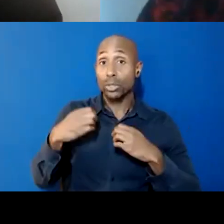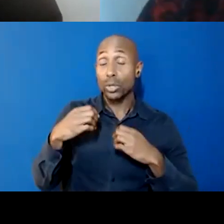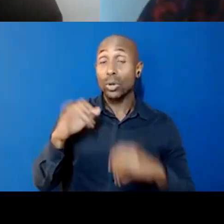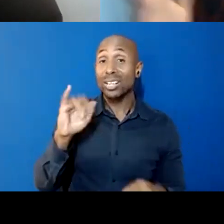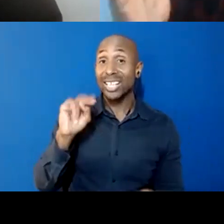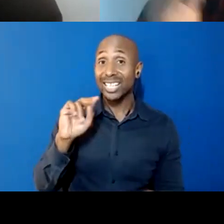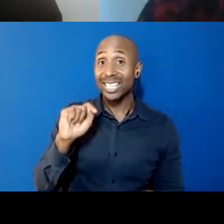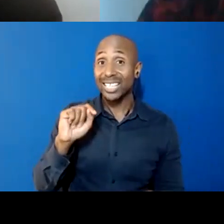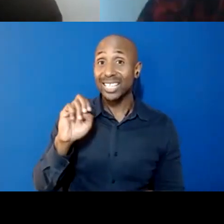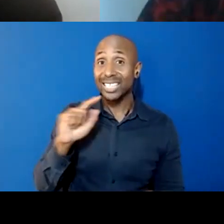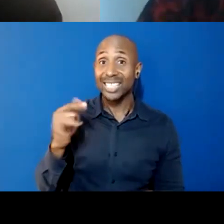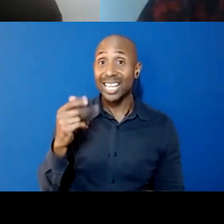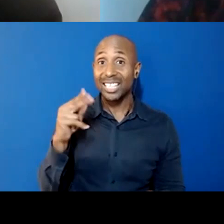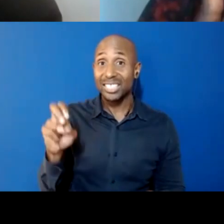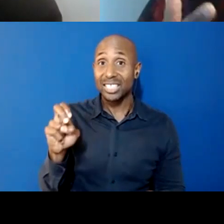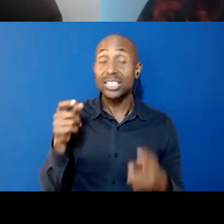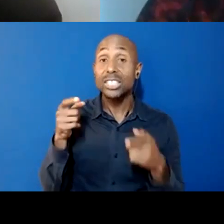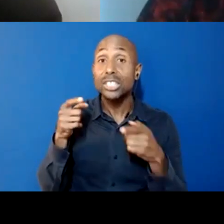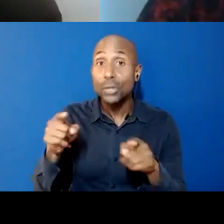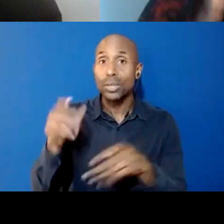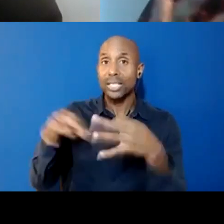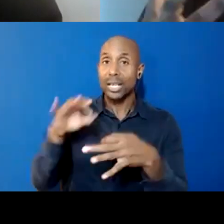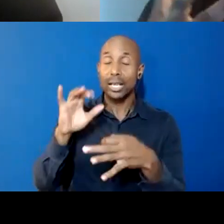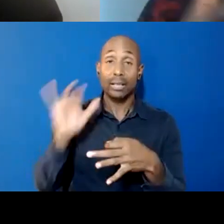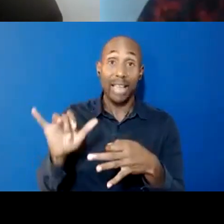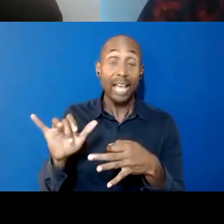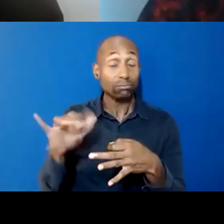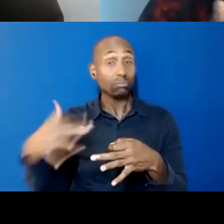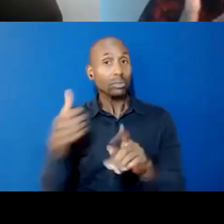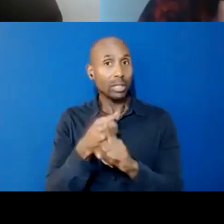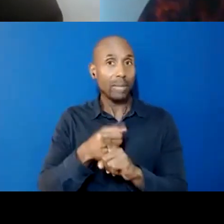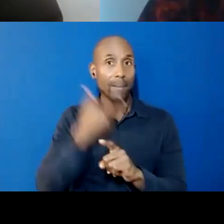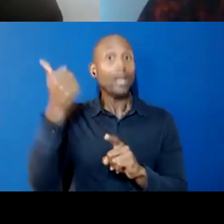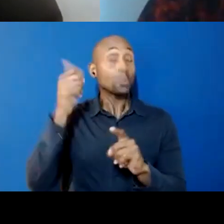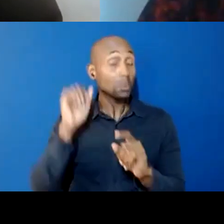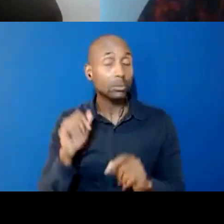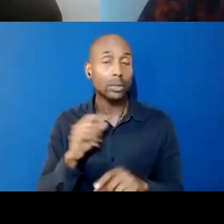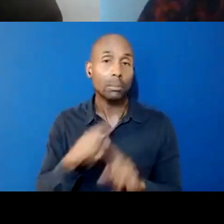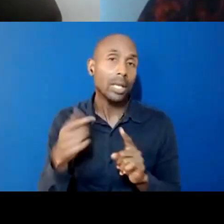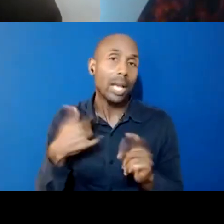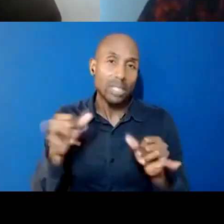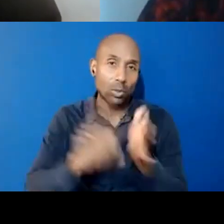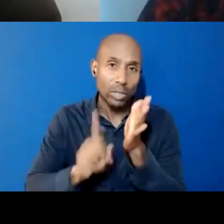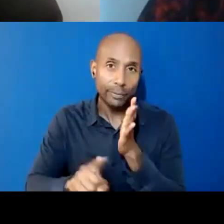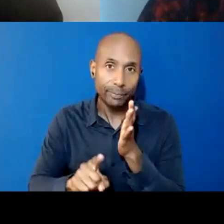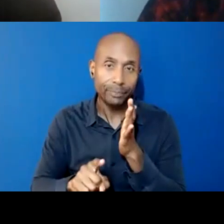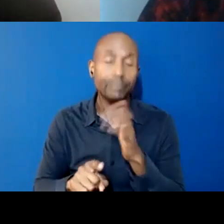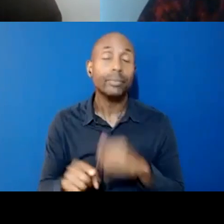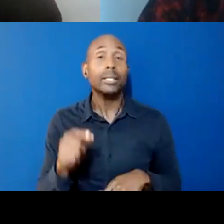That is years from now and something else I'm working on. These are self selected as students who have wanted to tell their stories of how they transition